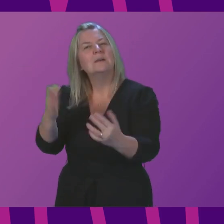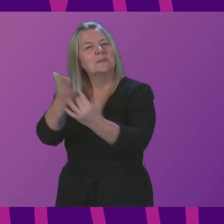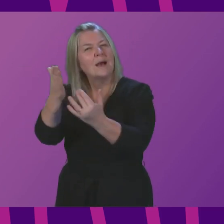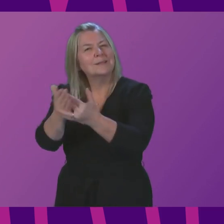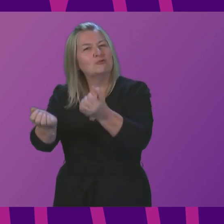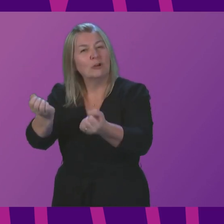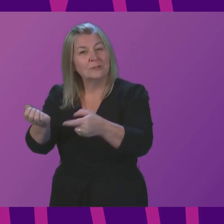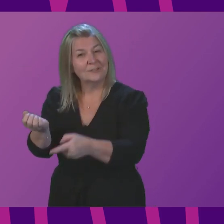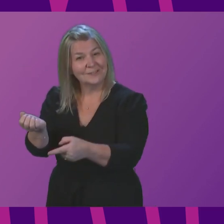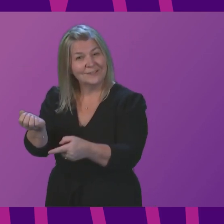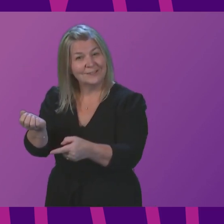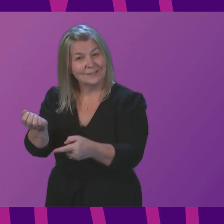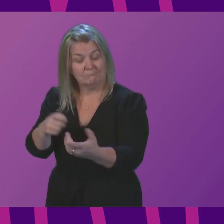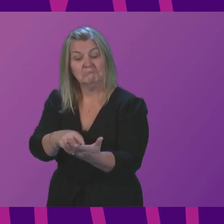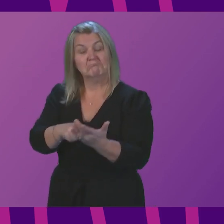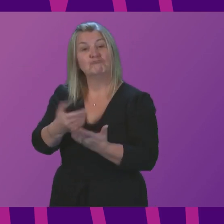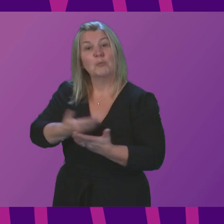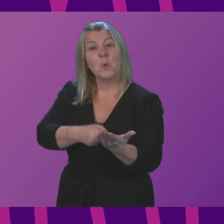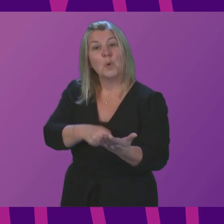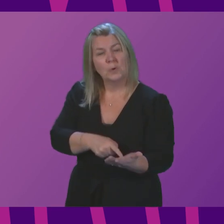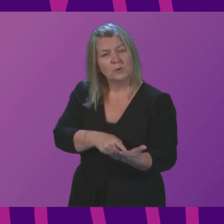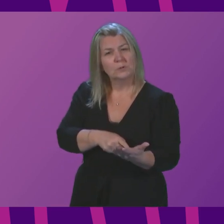In the First Minister’s view, what can we all do to ensure that our criminal justice